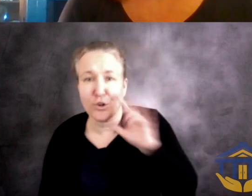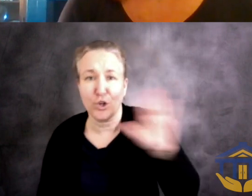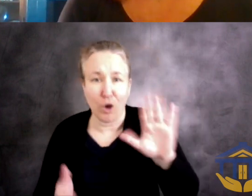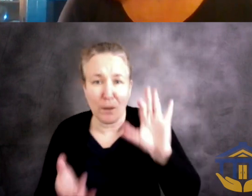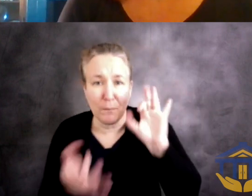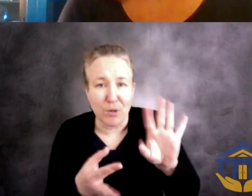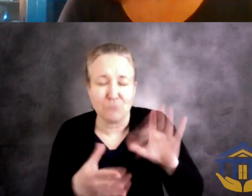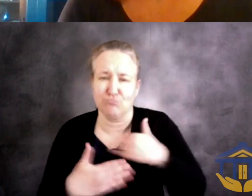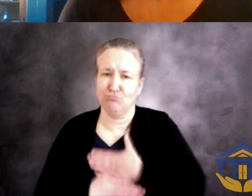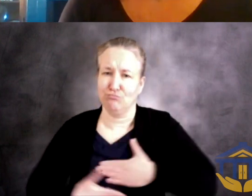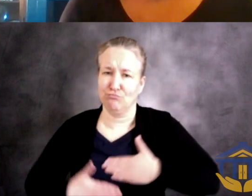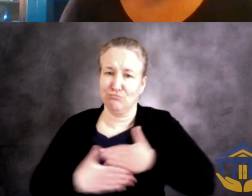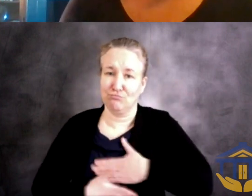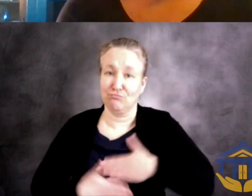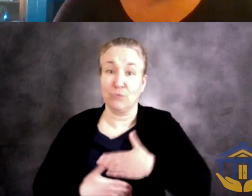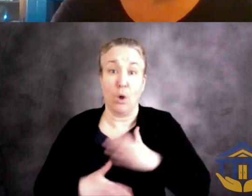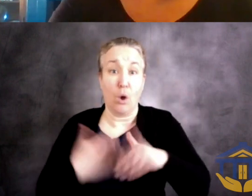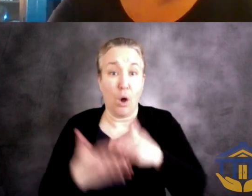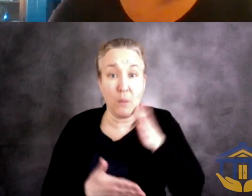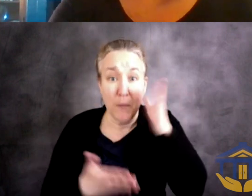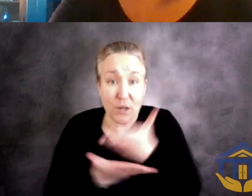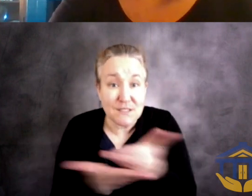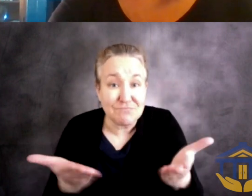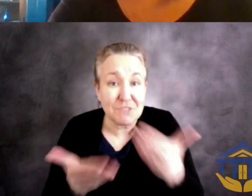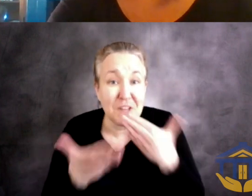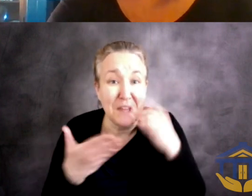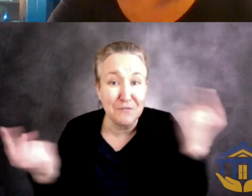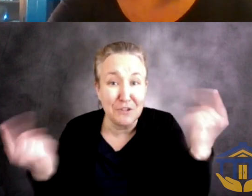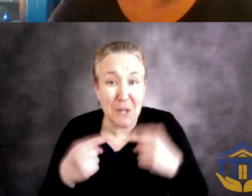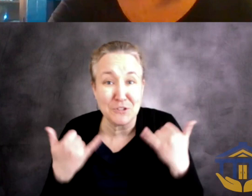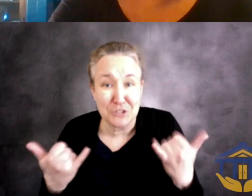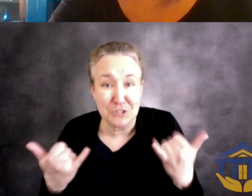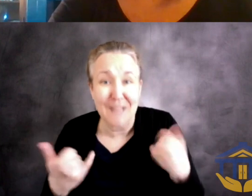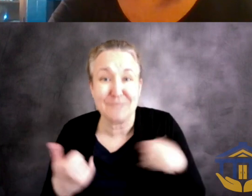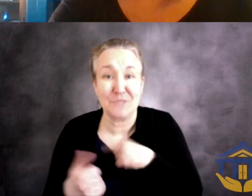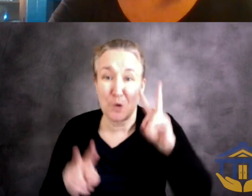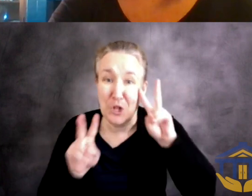you to all the parents for joining today and we look forward to having our feedback sessions